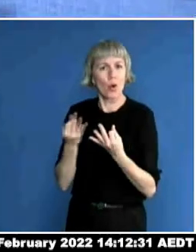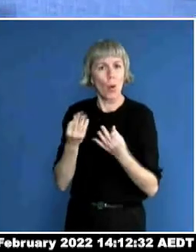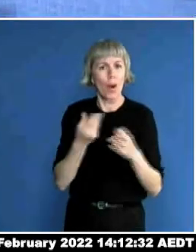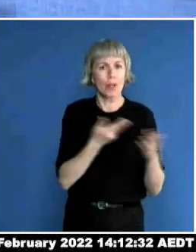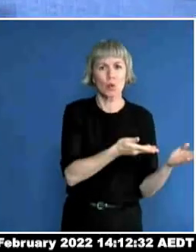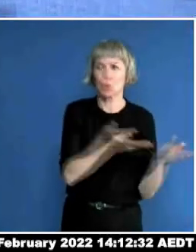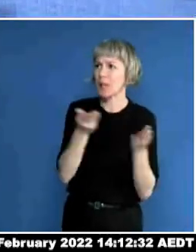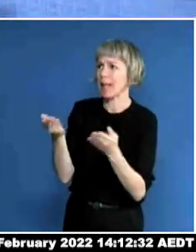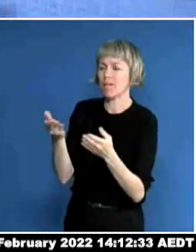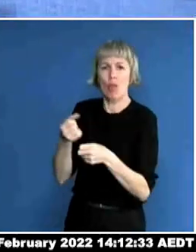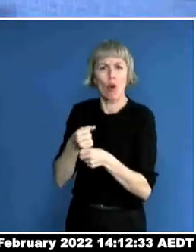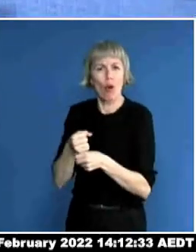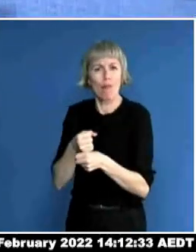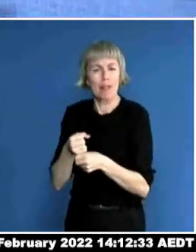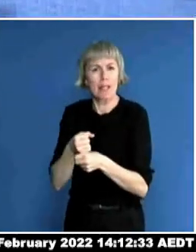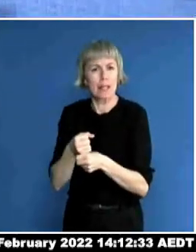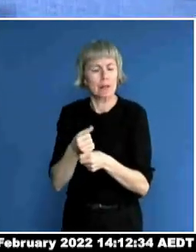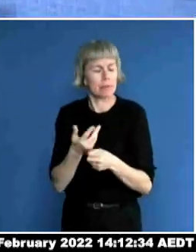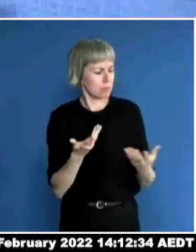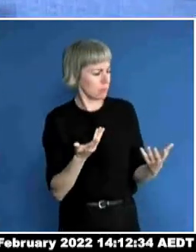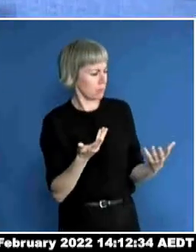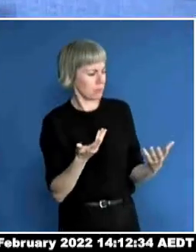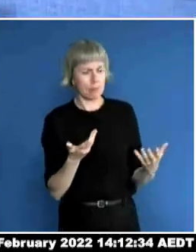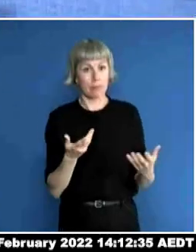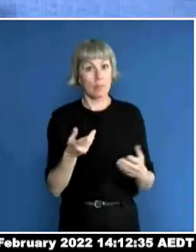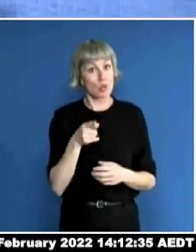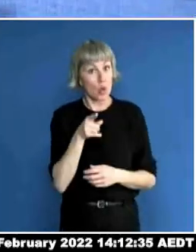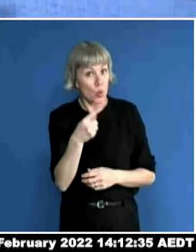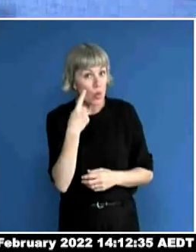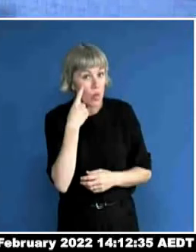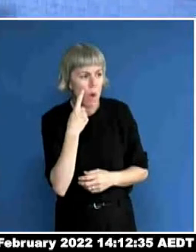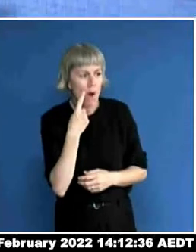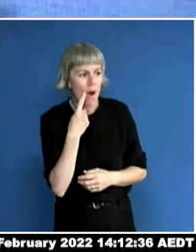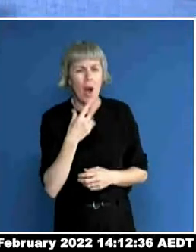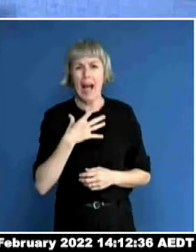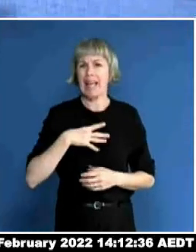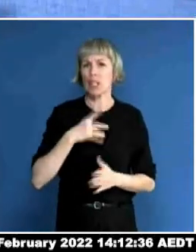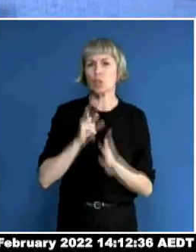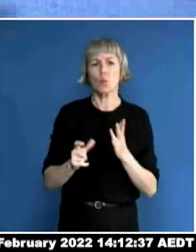you thought, "I should do some other training for them." So you decided to show